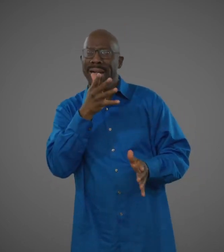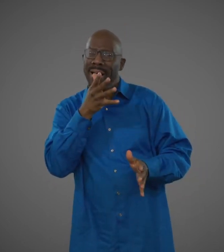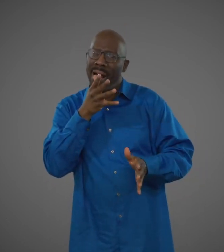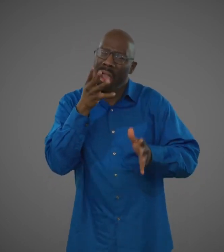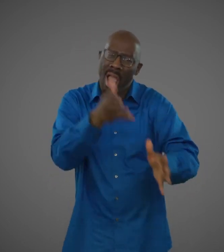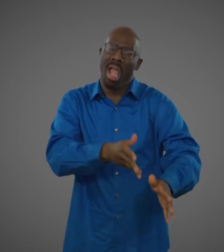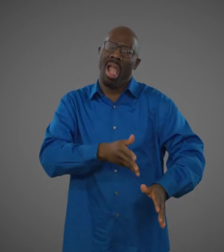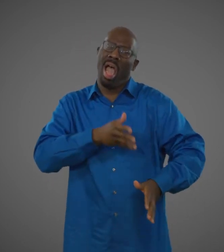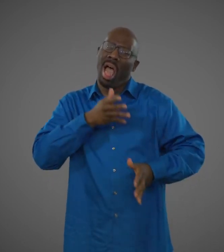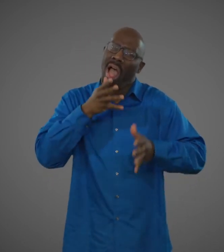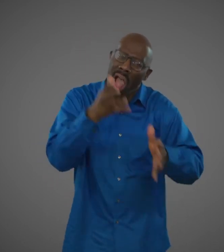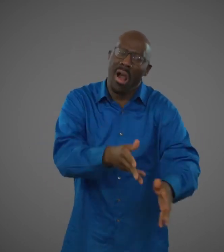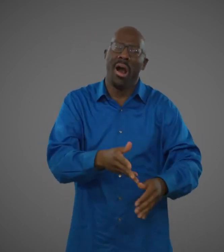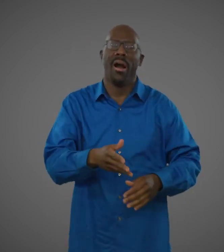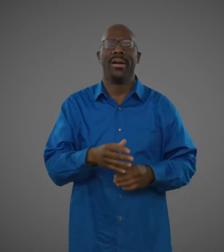If you have sudden bouts of vomiting.